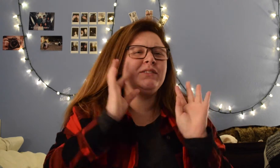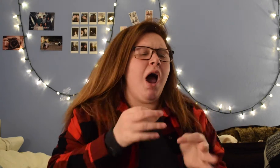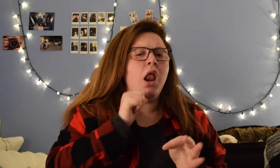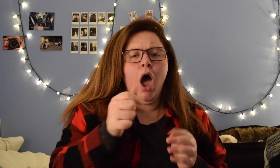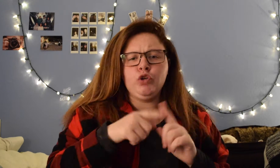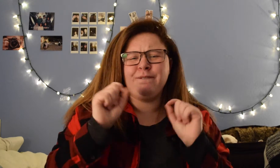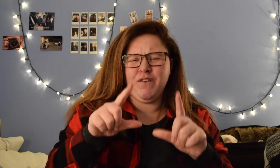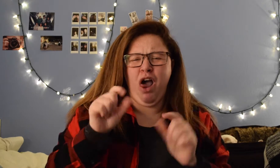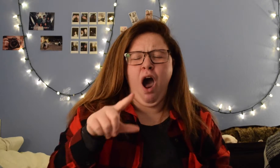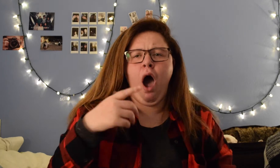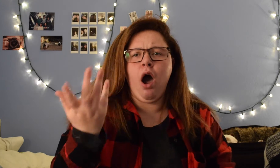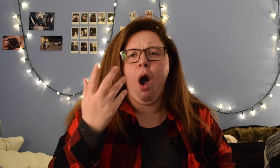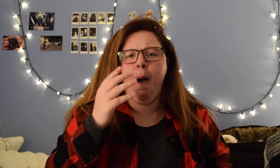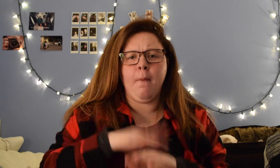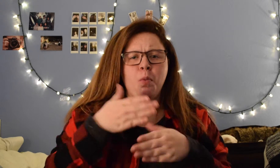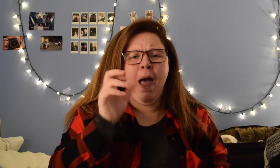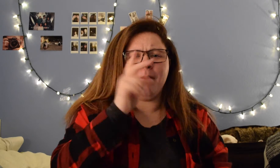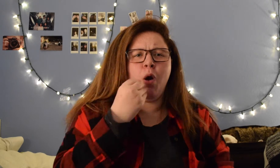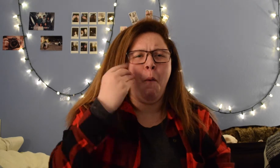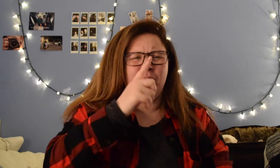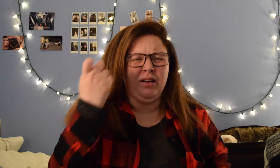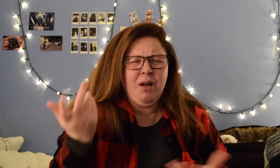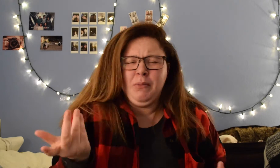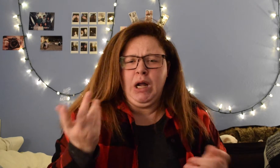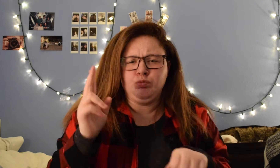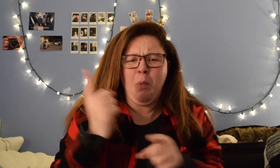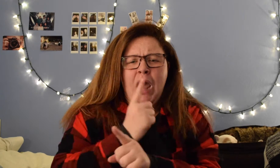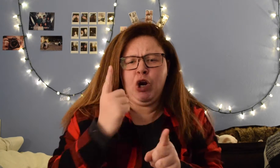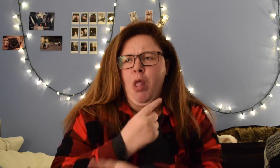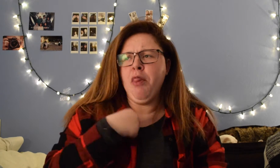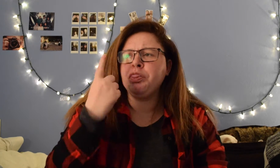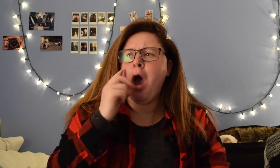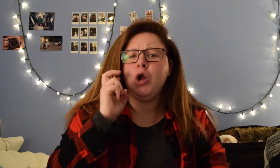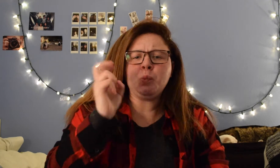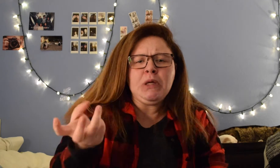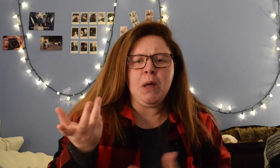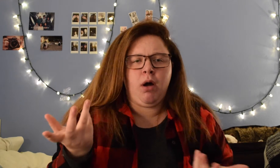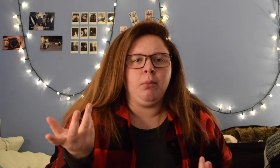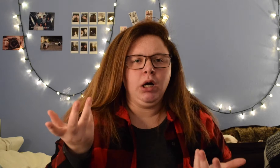So I decided not to vlog on the way back home because I thought it would be the same